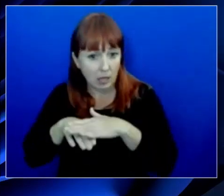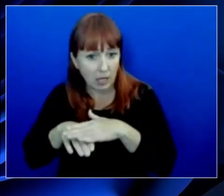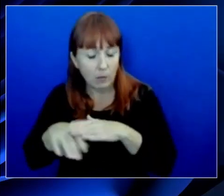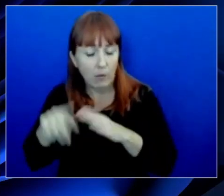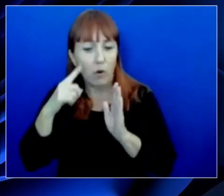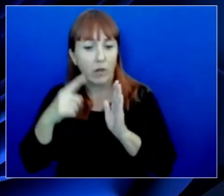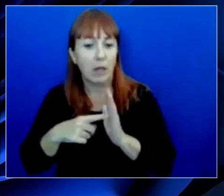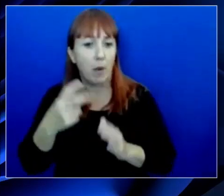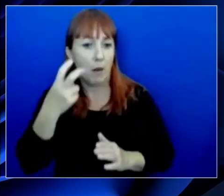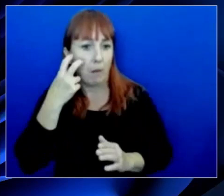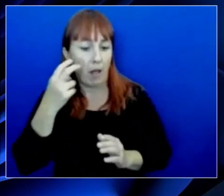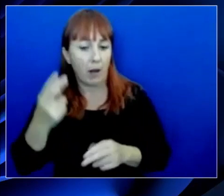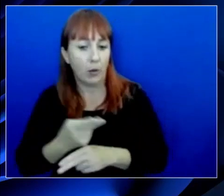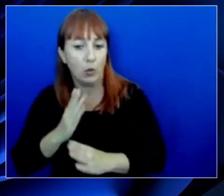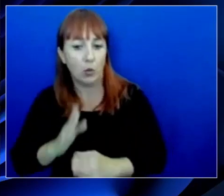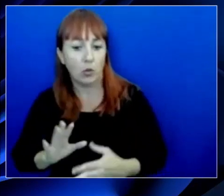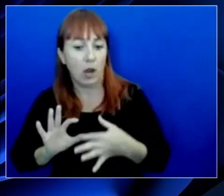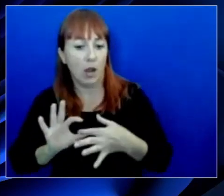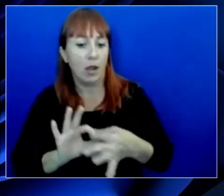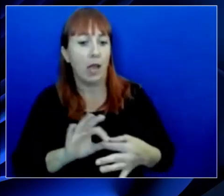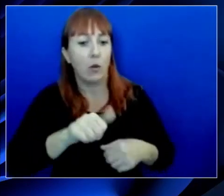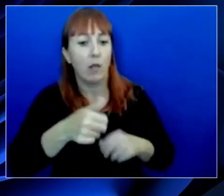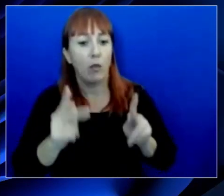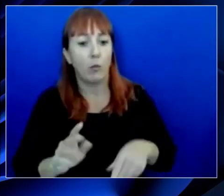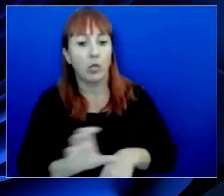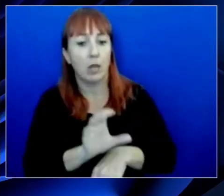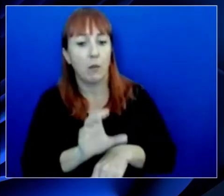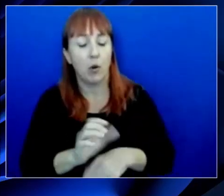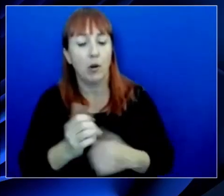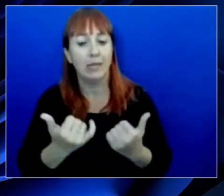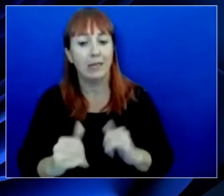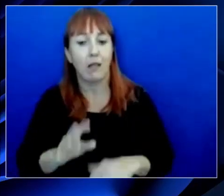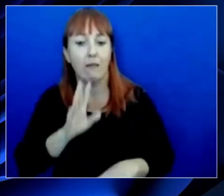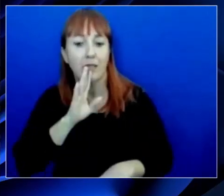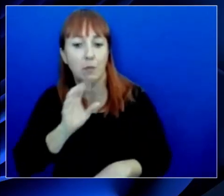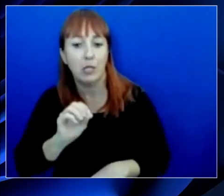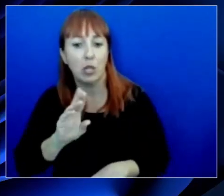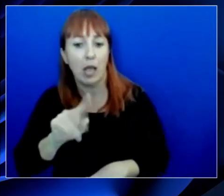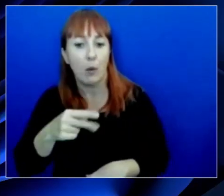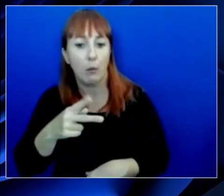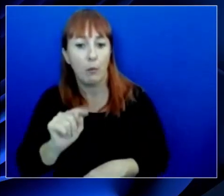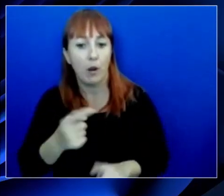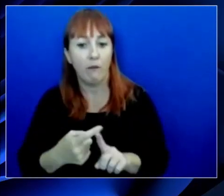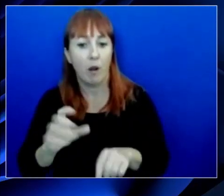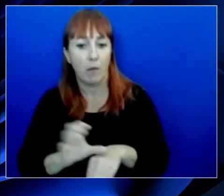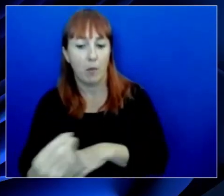user's computer and still have speech output from the remote computer?